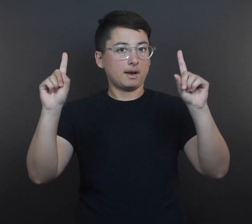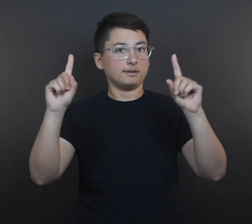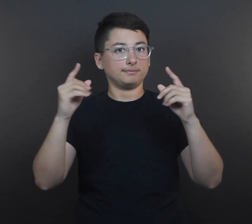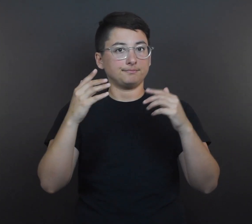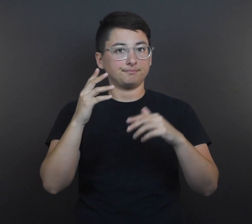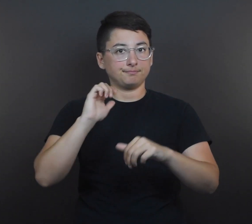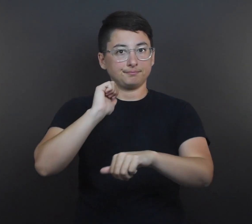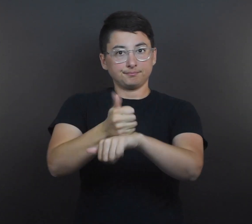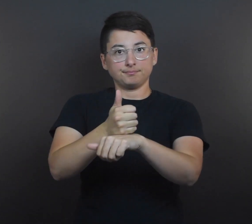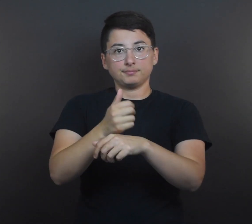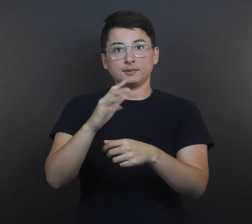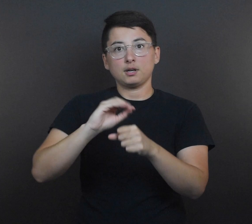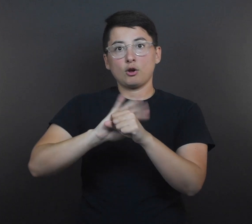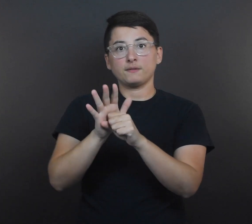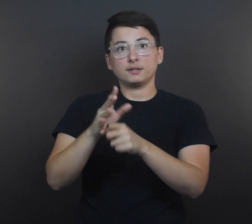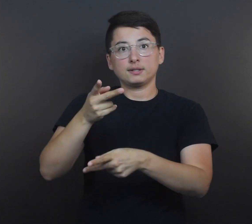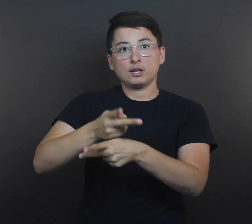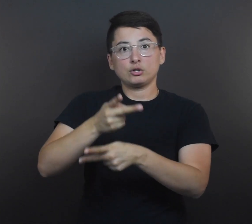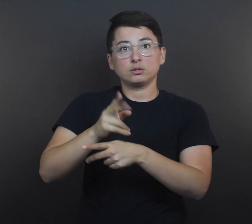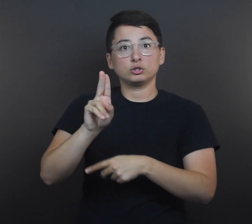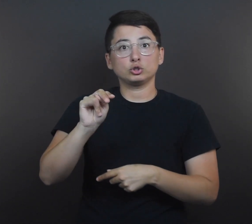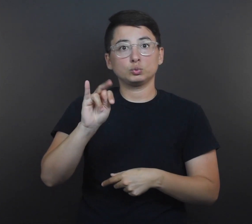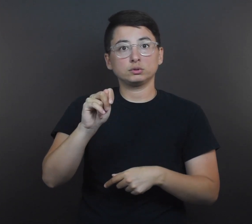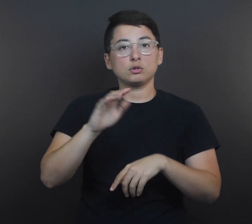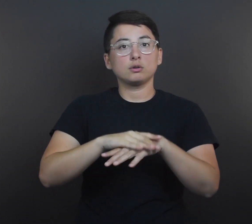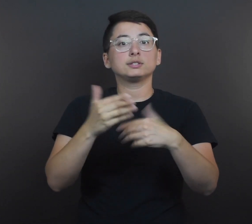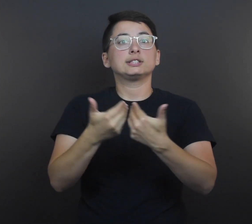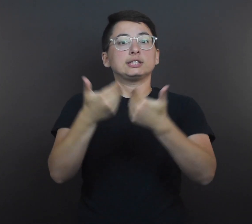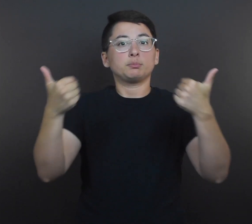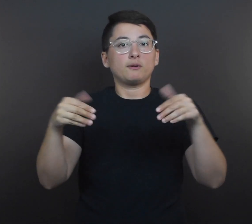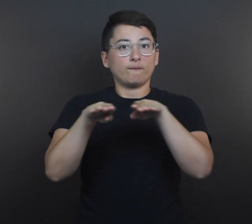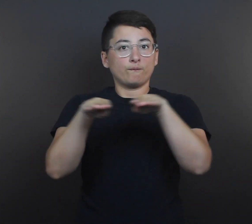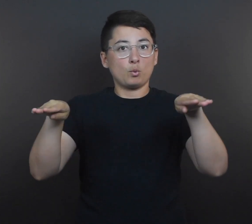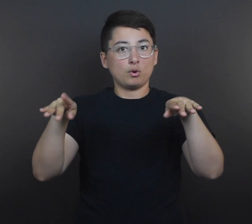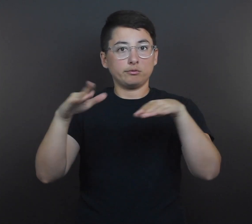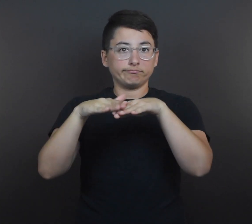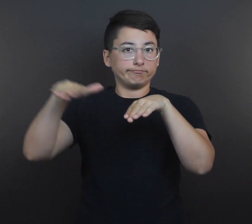Eventually, the facility set up a COVID-19 care unit on a separate floor,